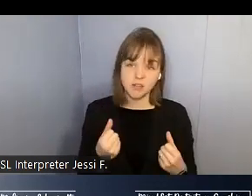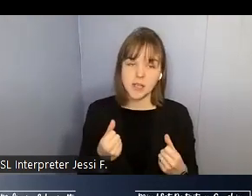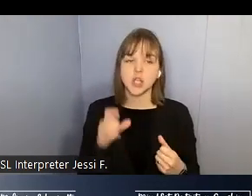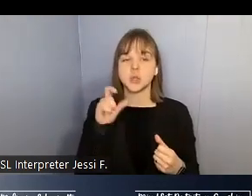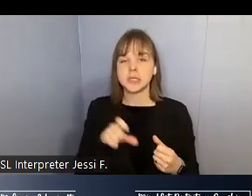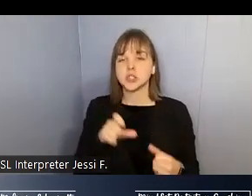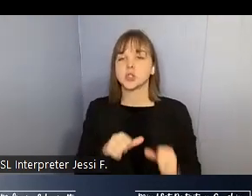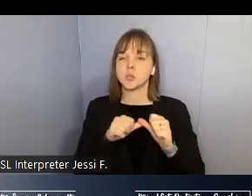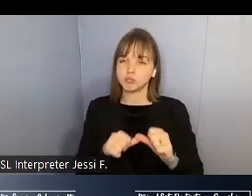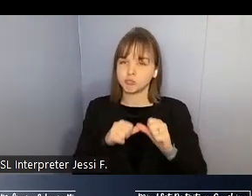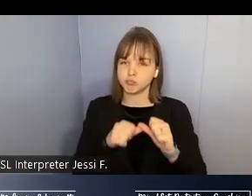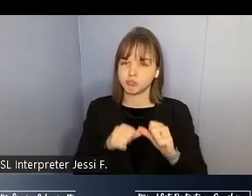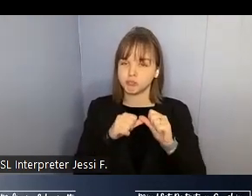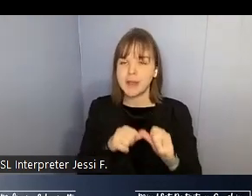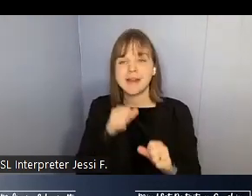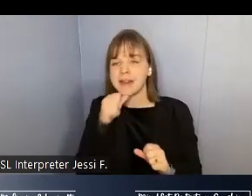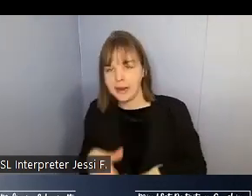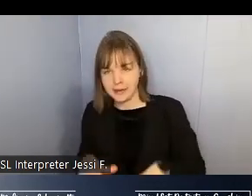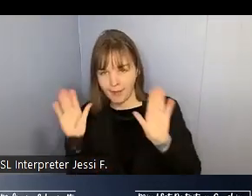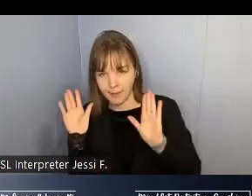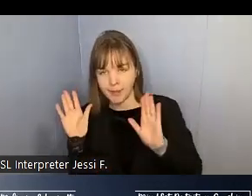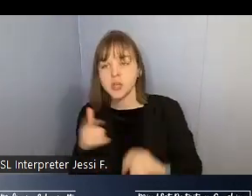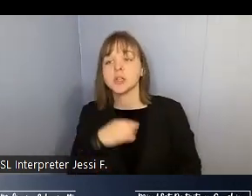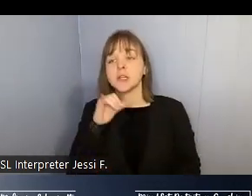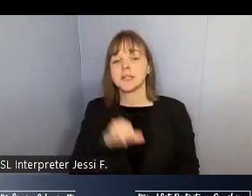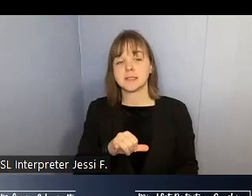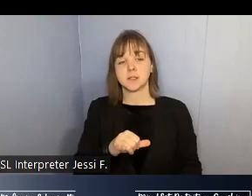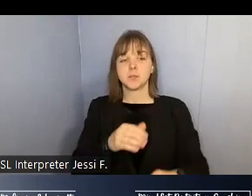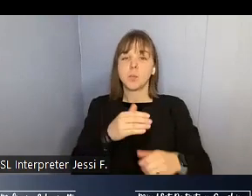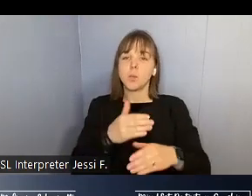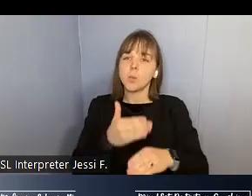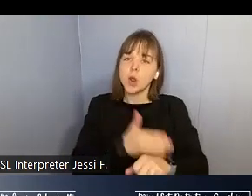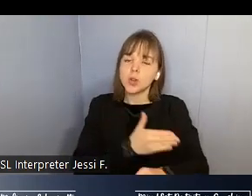So it's about making small progress over time, not about striving for perfection,